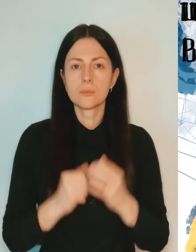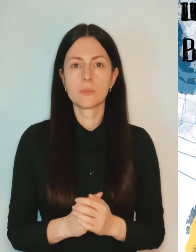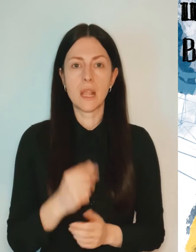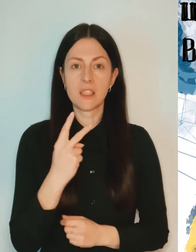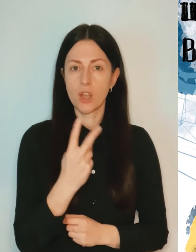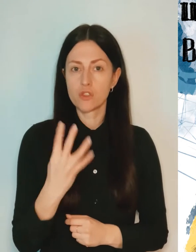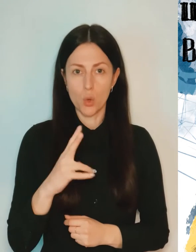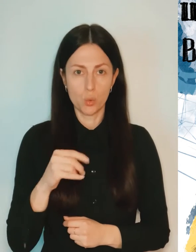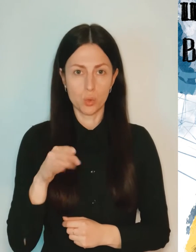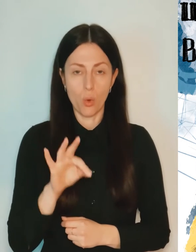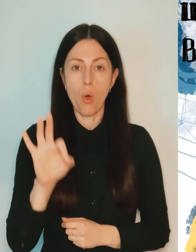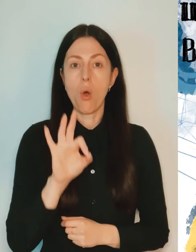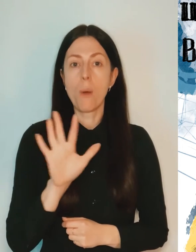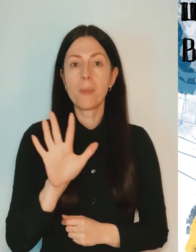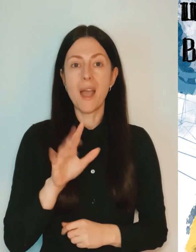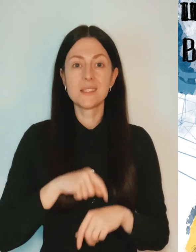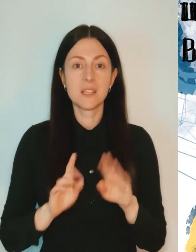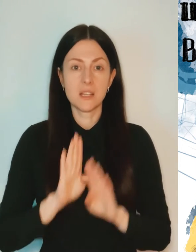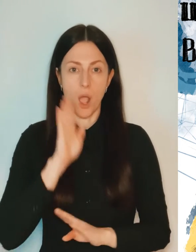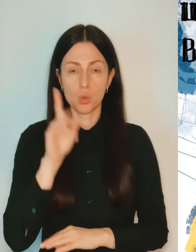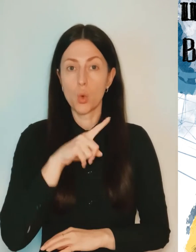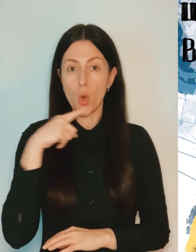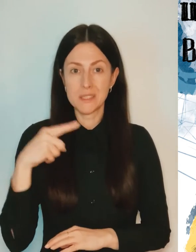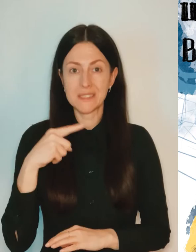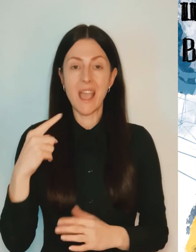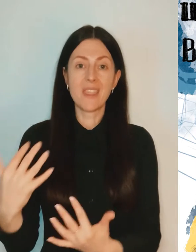On February 24th, at 5 am, Russia attacked Ukraine.